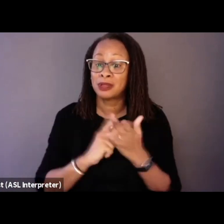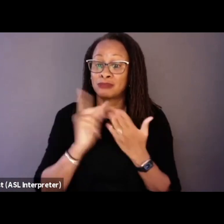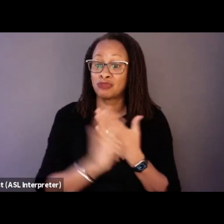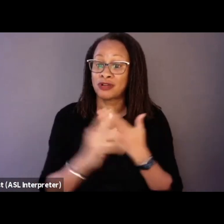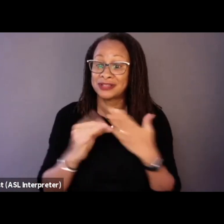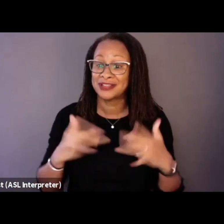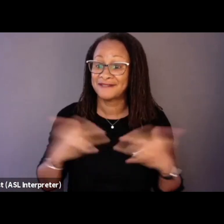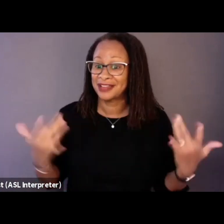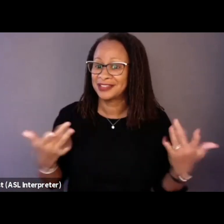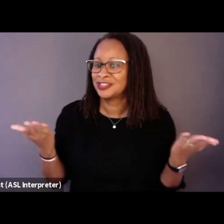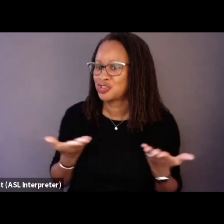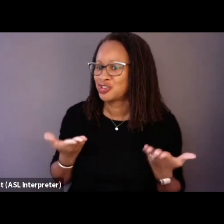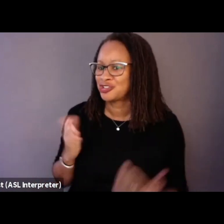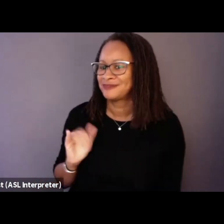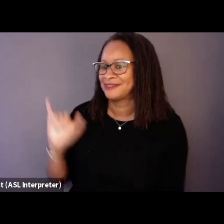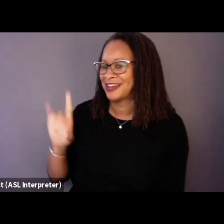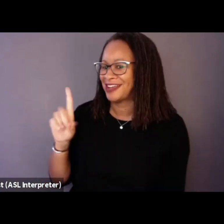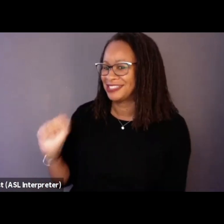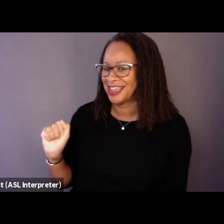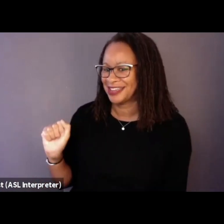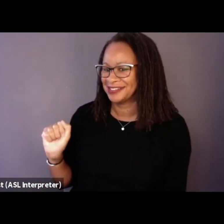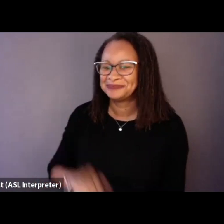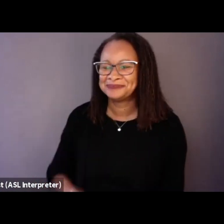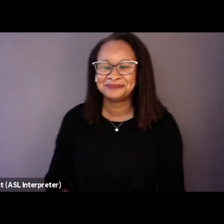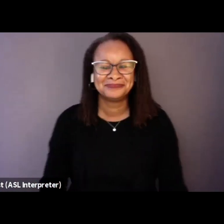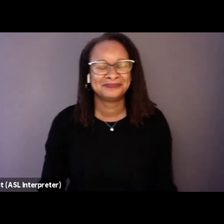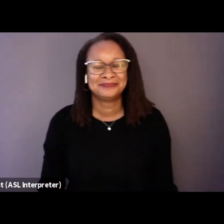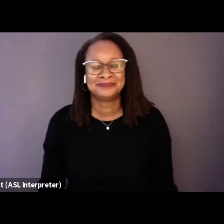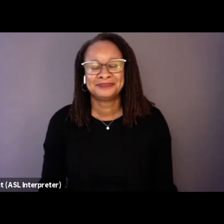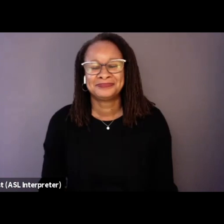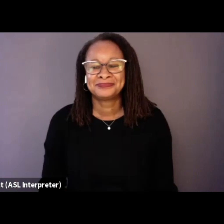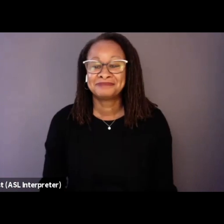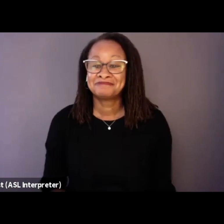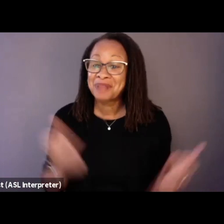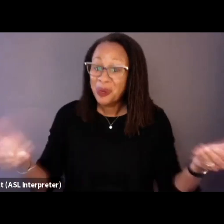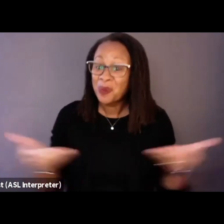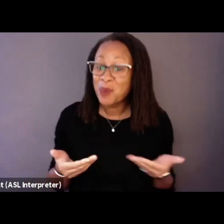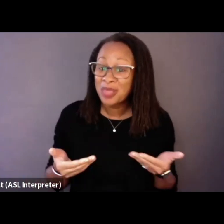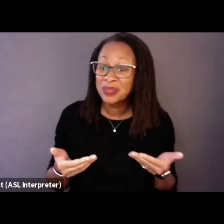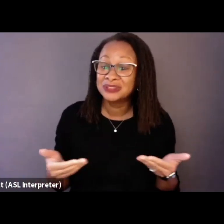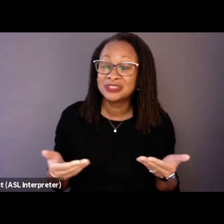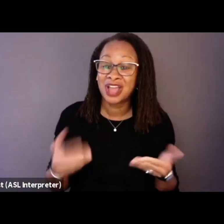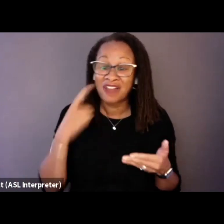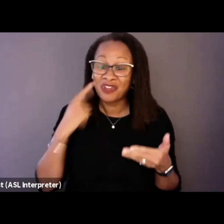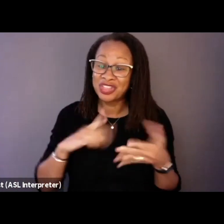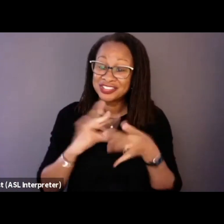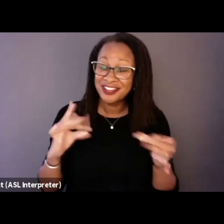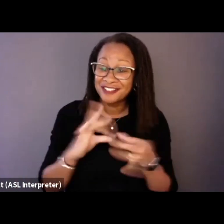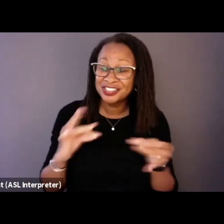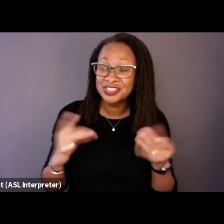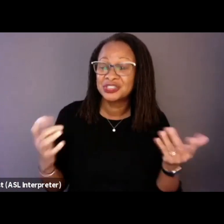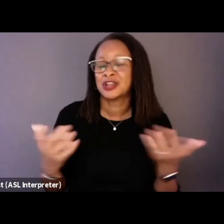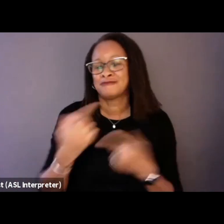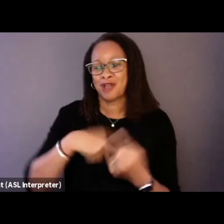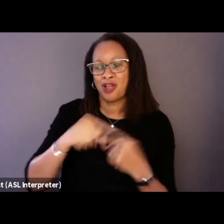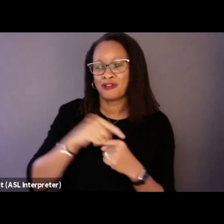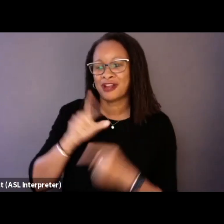and events here at the IDA. Welcome for this conversation around Faya Dayi